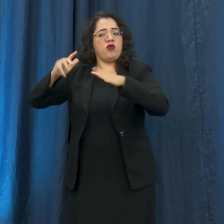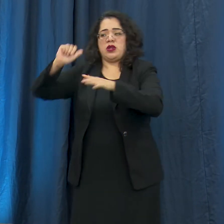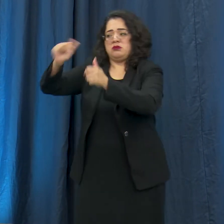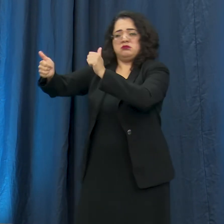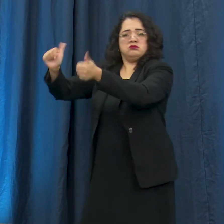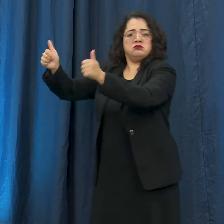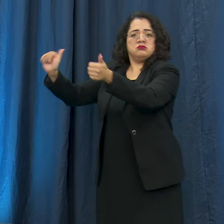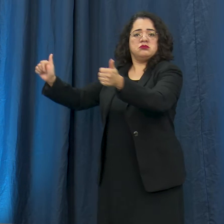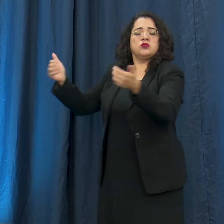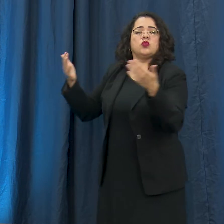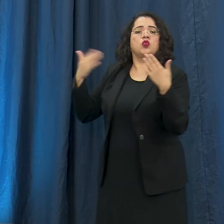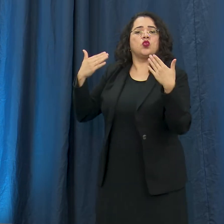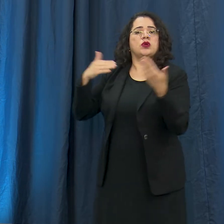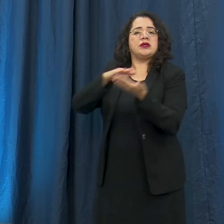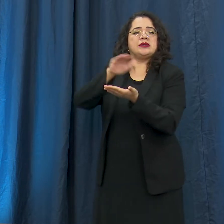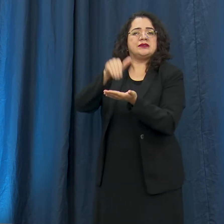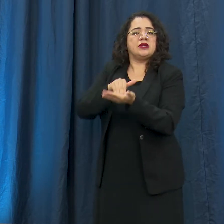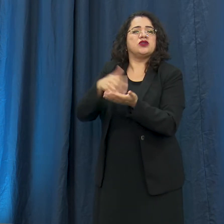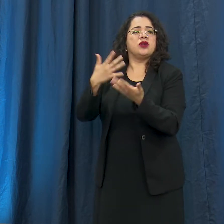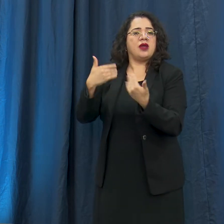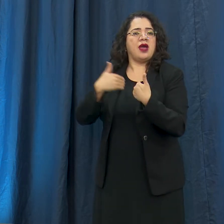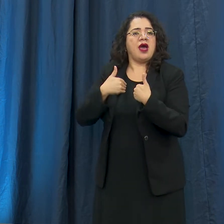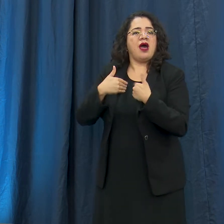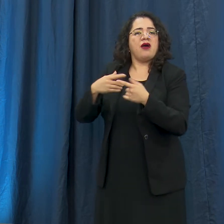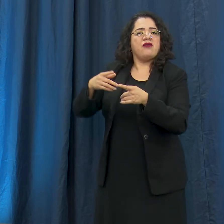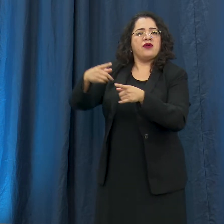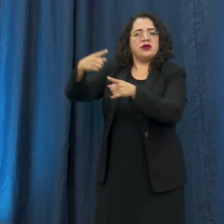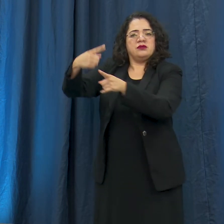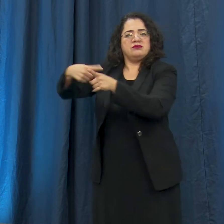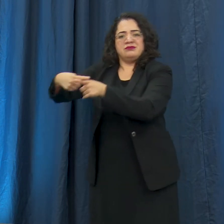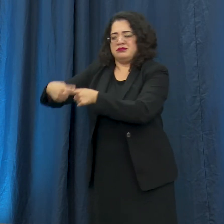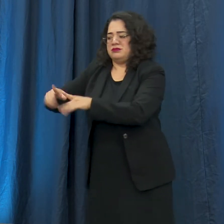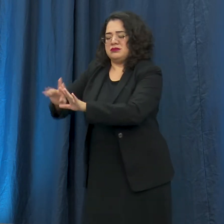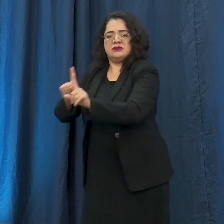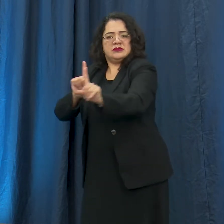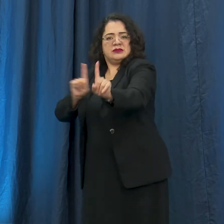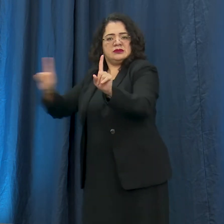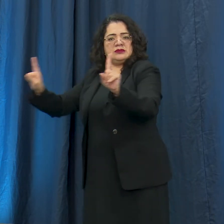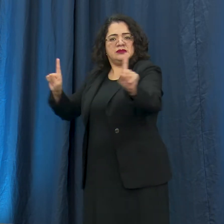physically distance and follow all the protocols to minimize the risk of COVID-19